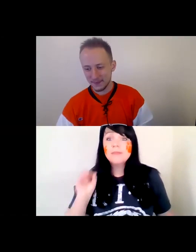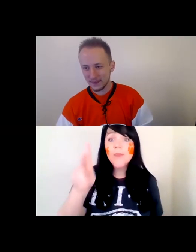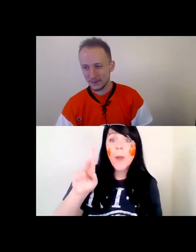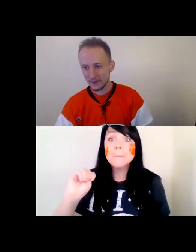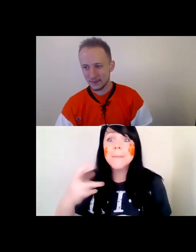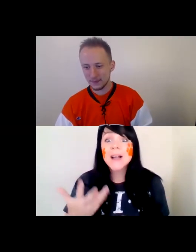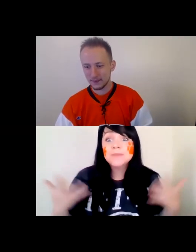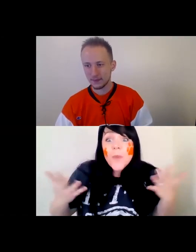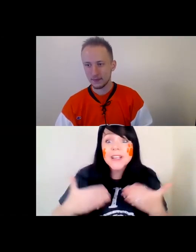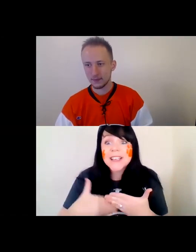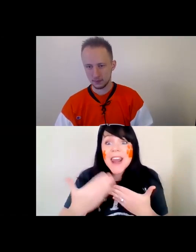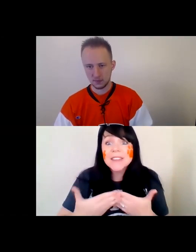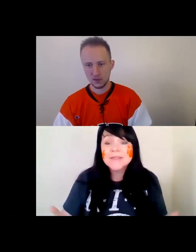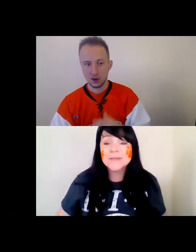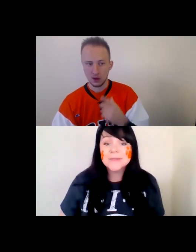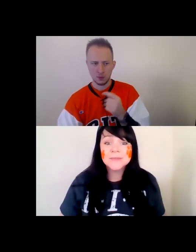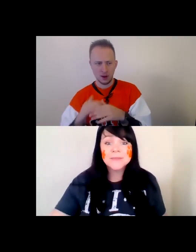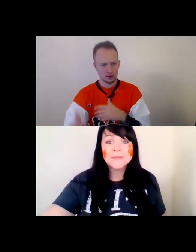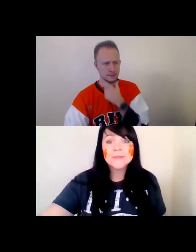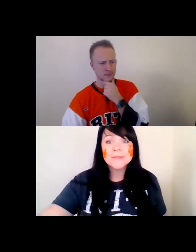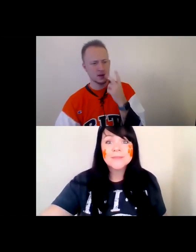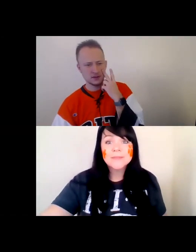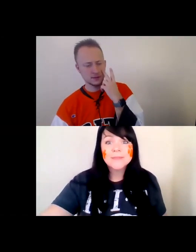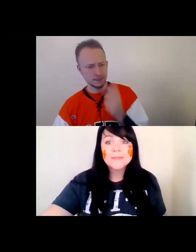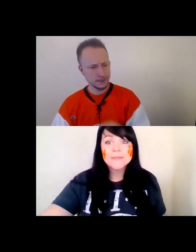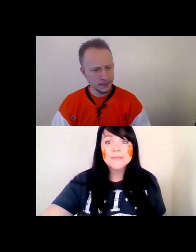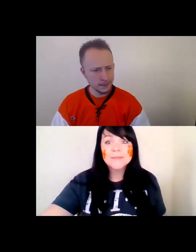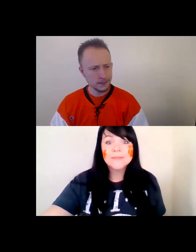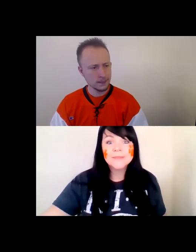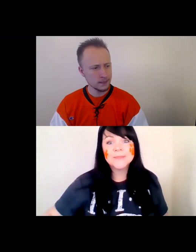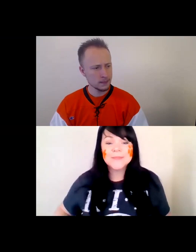All right, Matt, what is next? Matt: Let's see what is next.